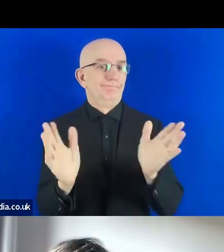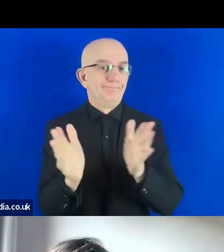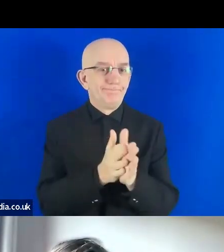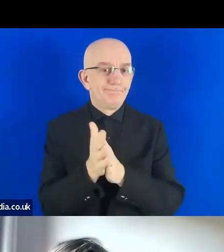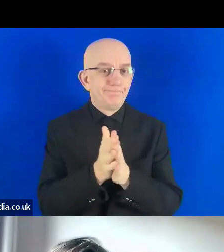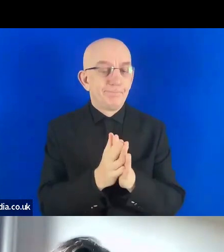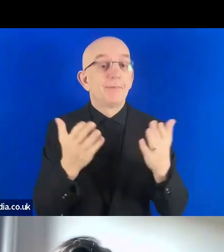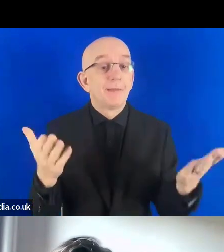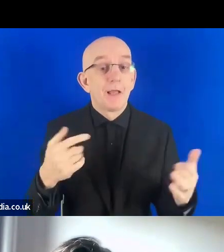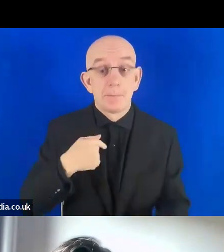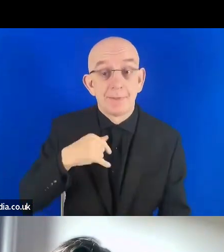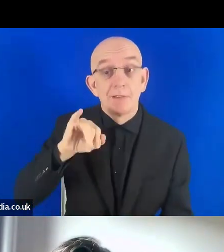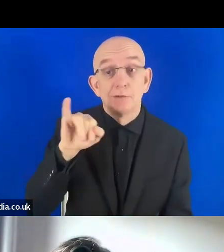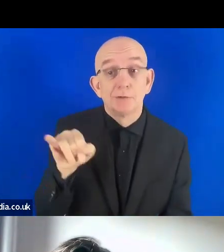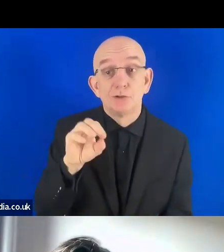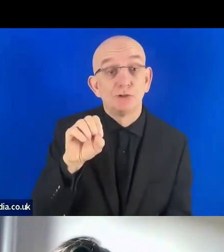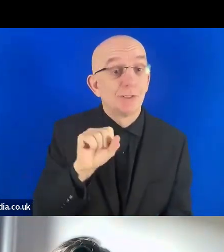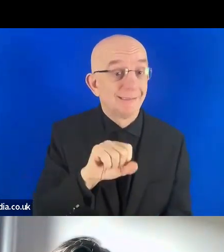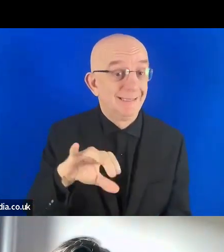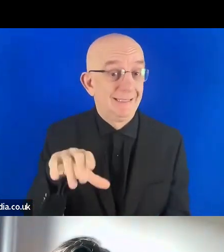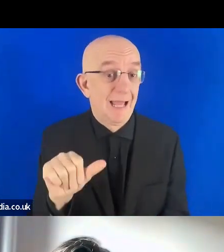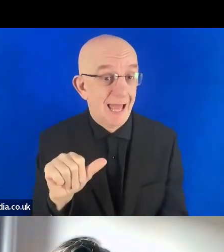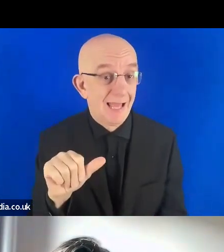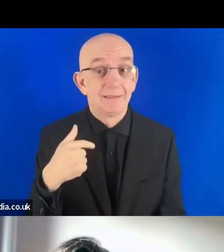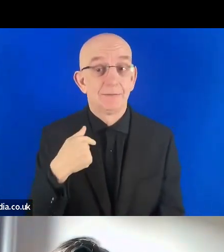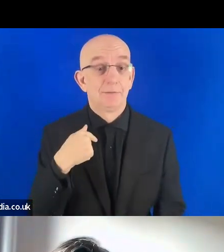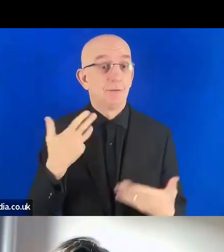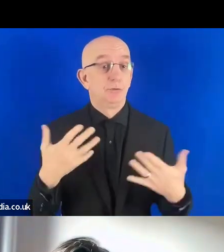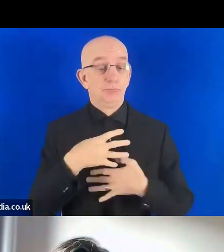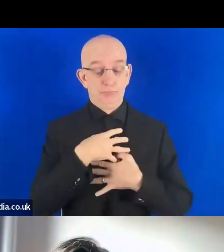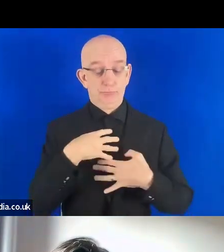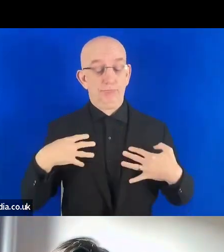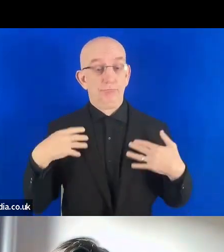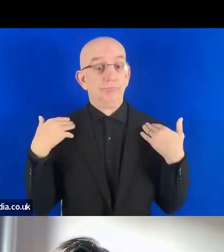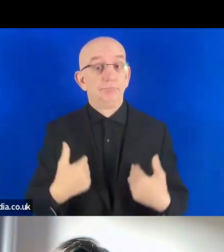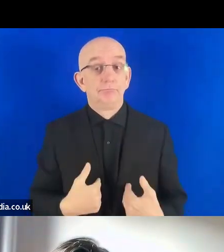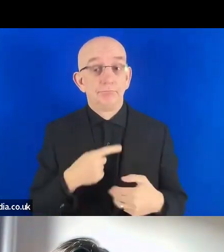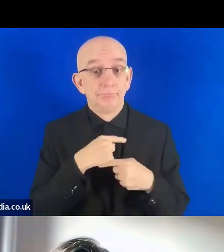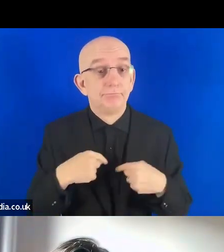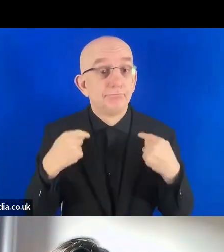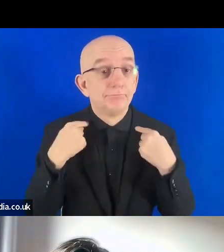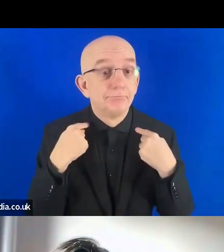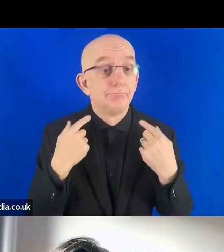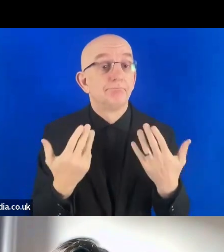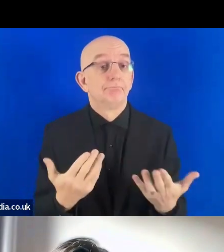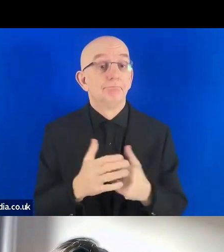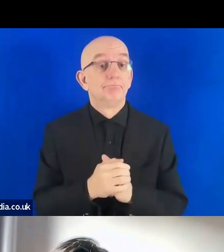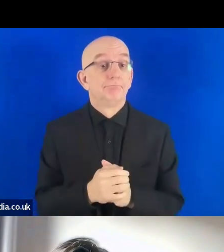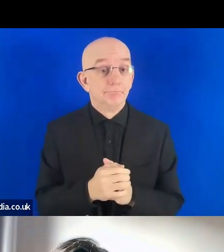Welcome to the final session. On, we just changed the name yesterday,